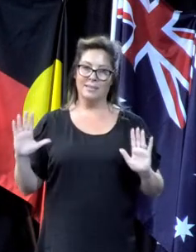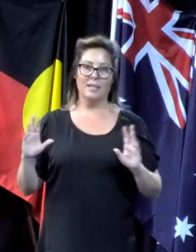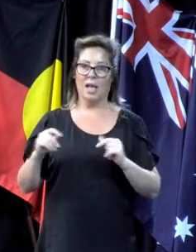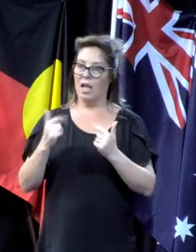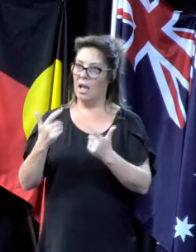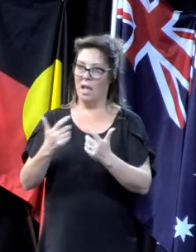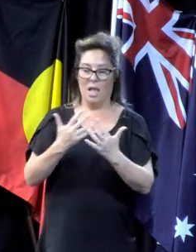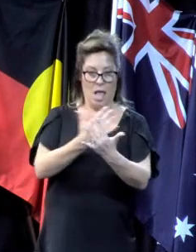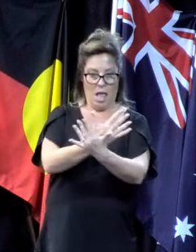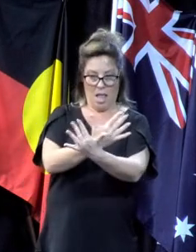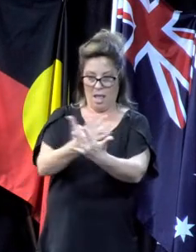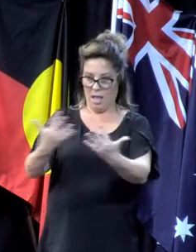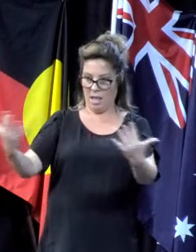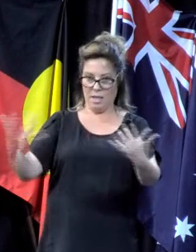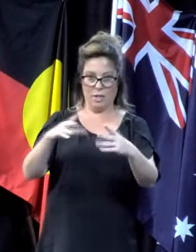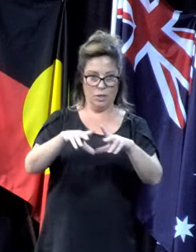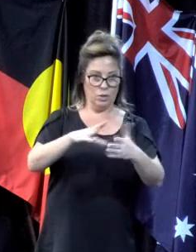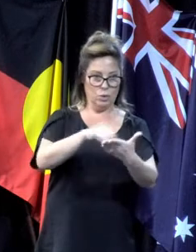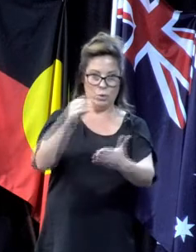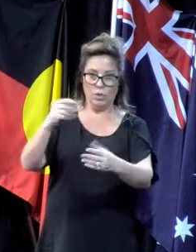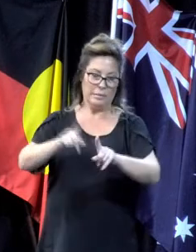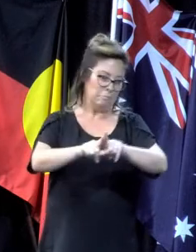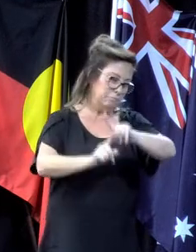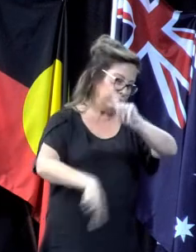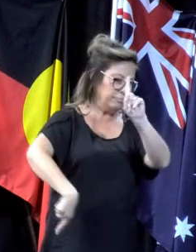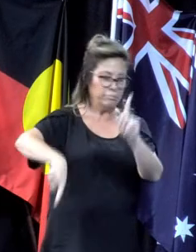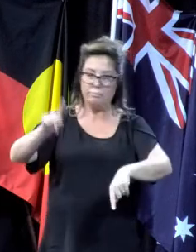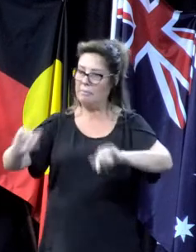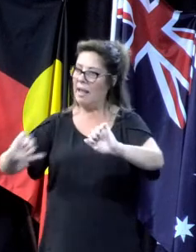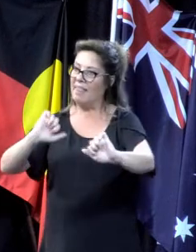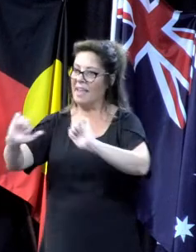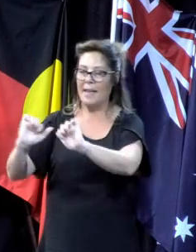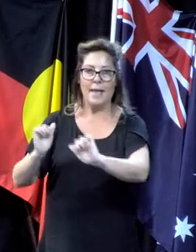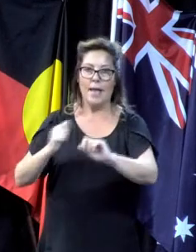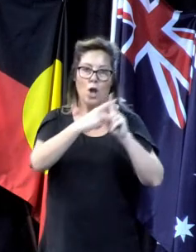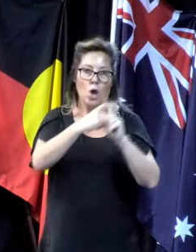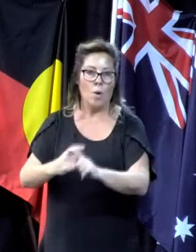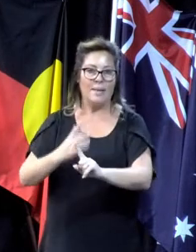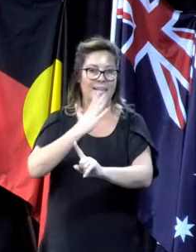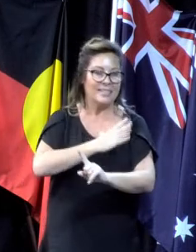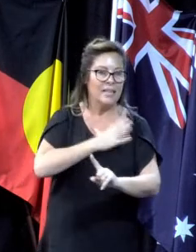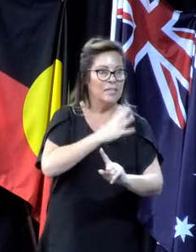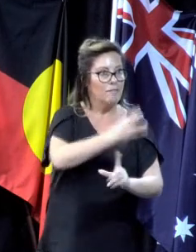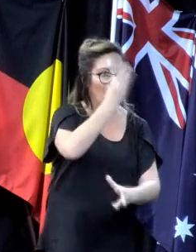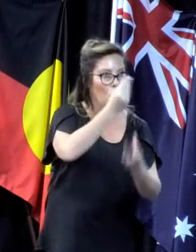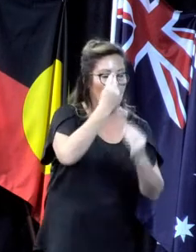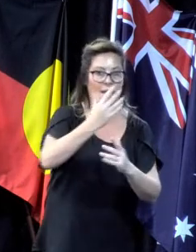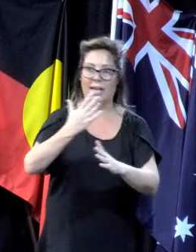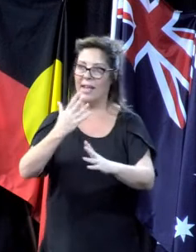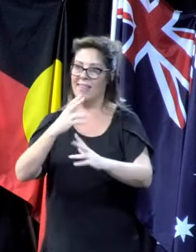school, the complexity of their learning needs, the complexity of their behavioural, social and emotional learning needs, and the expectation –